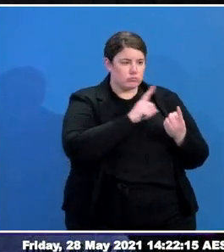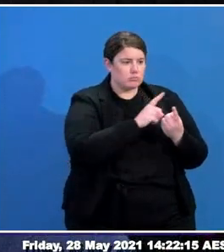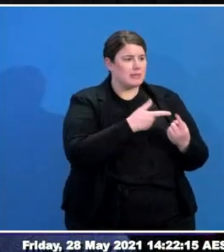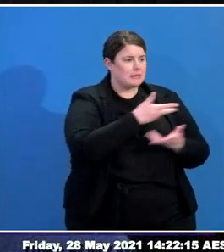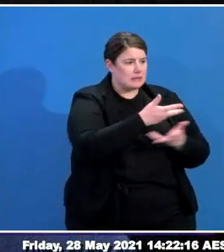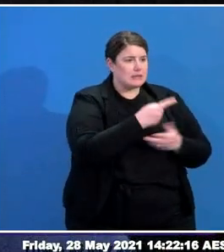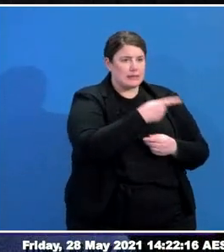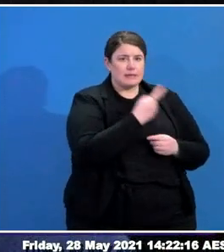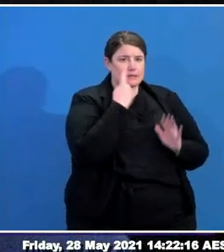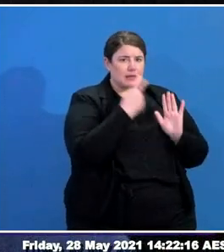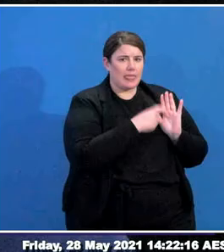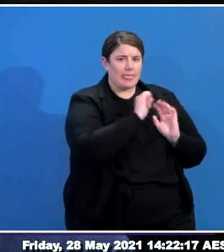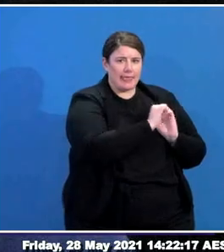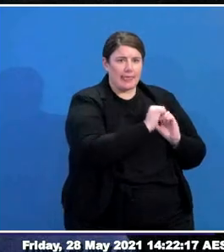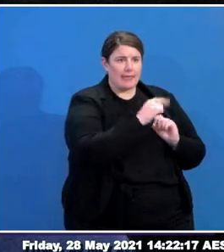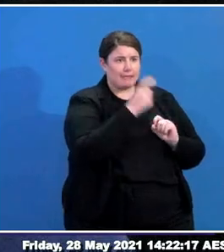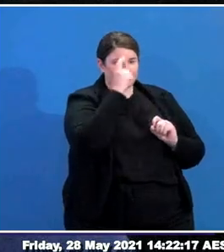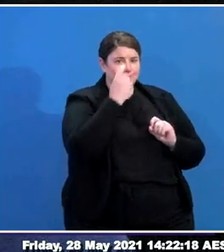We are building our capability in that area.